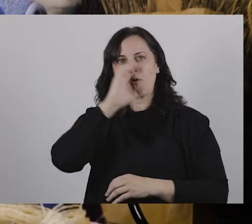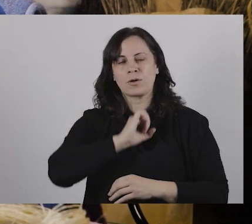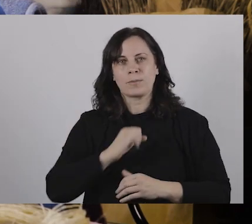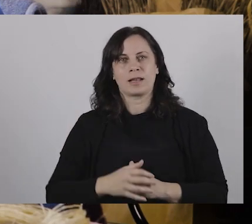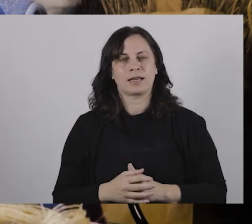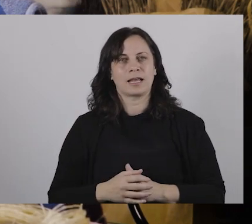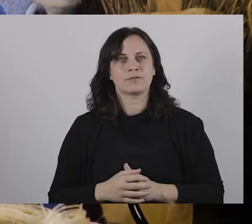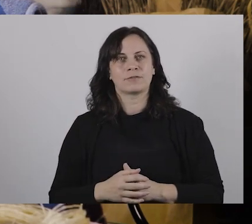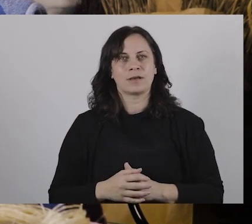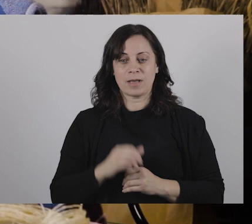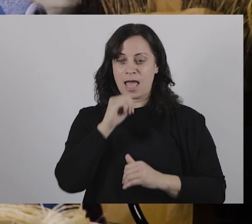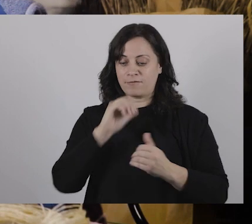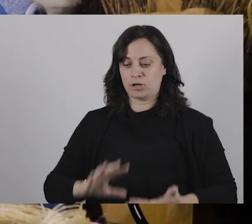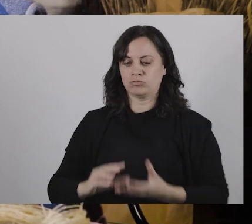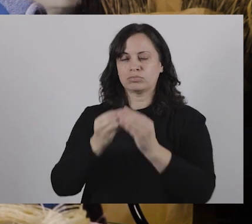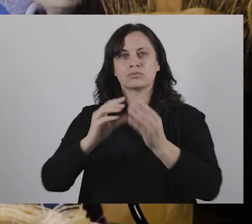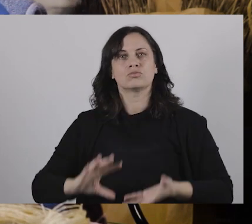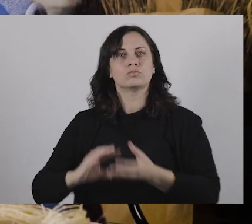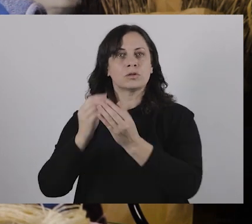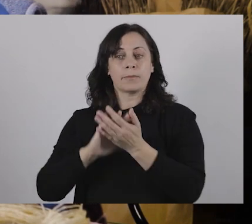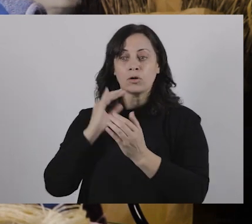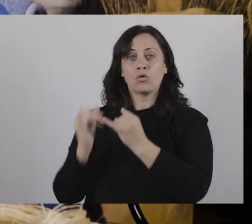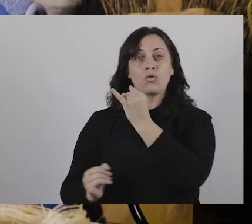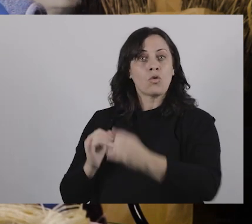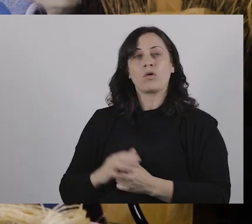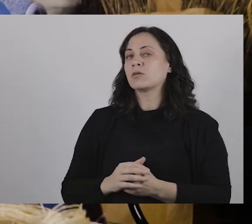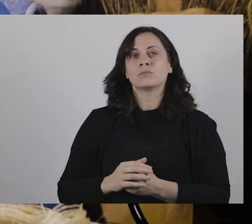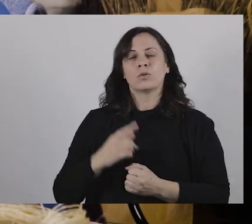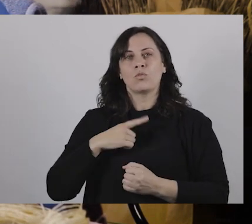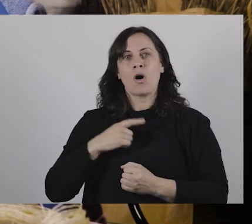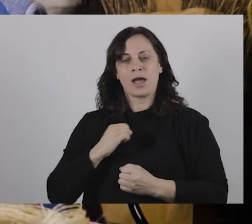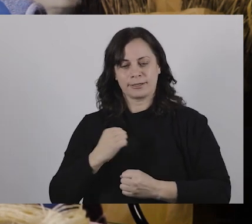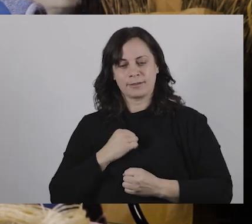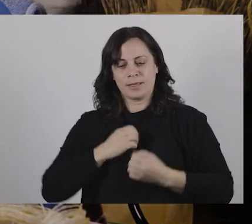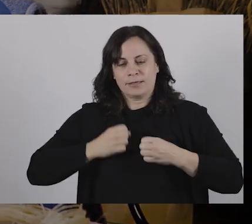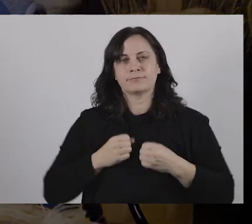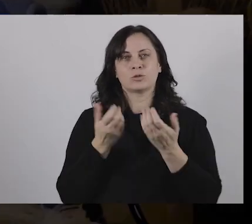and whatever they create, no one can tell them that it's wrong, because it's come through their channels.